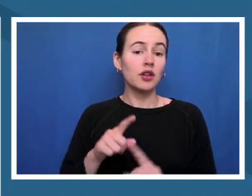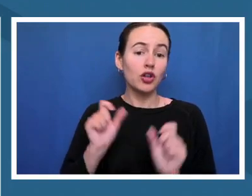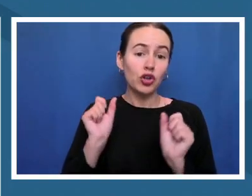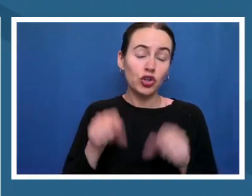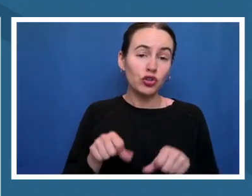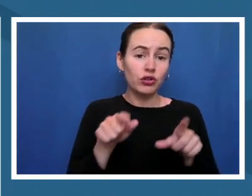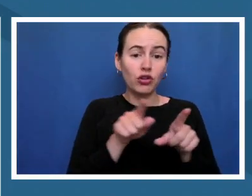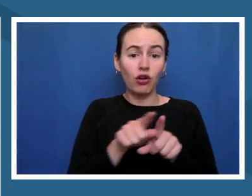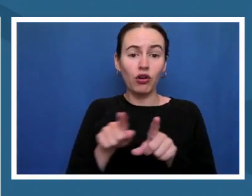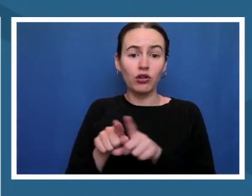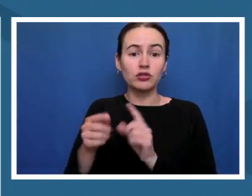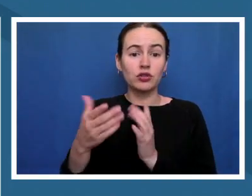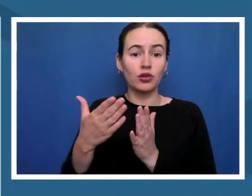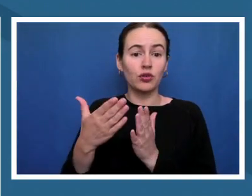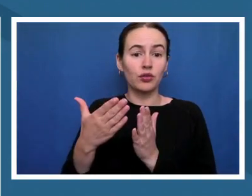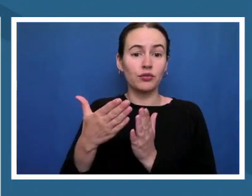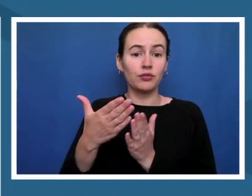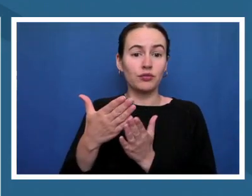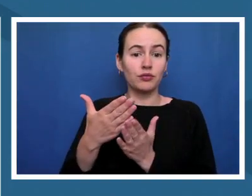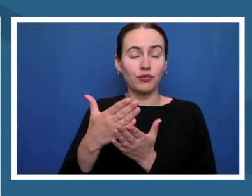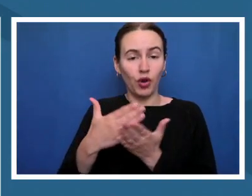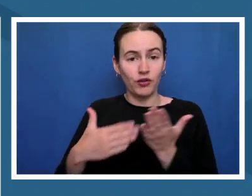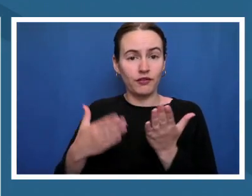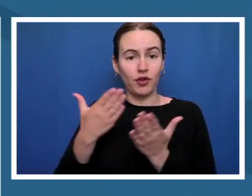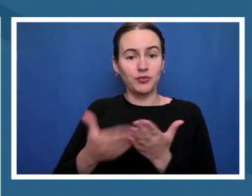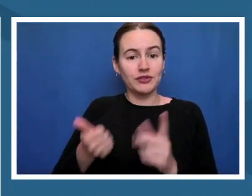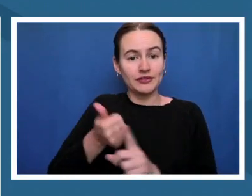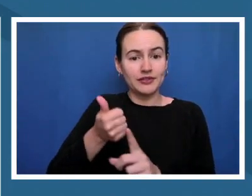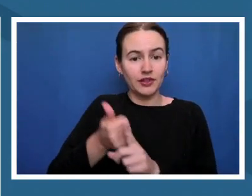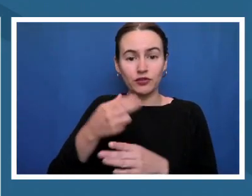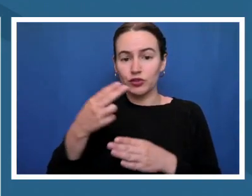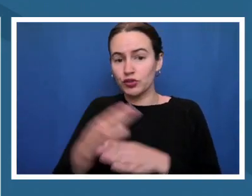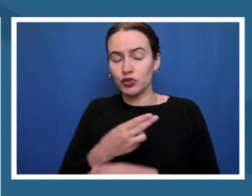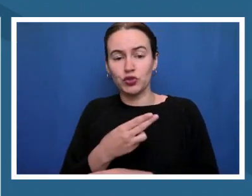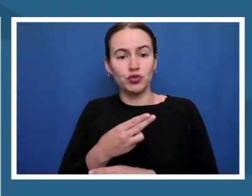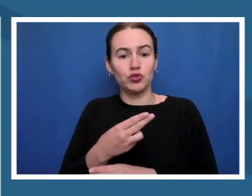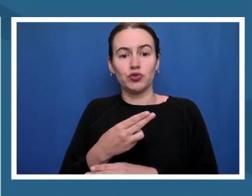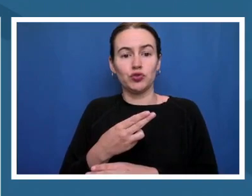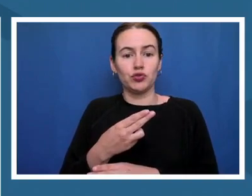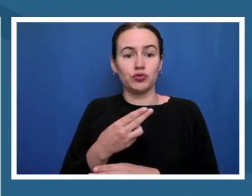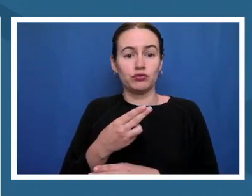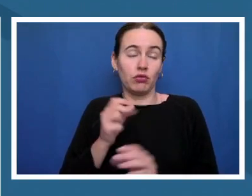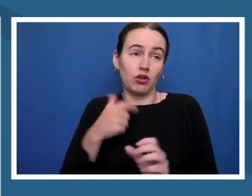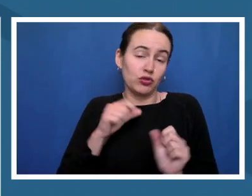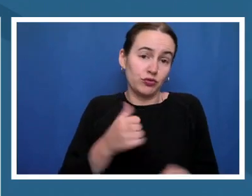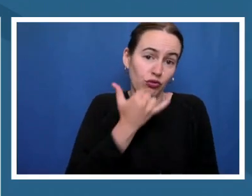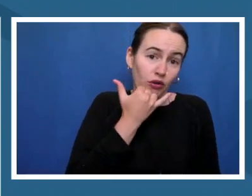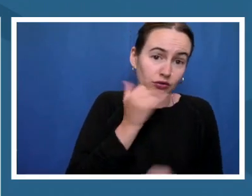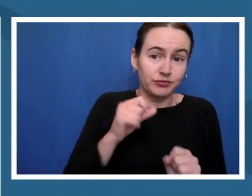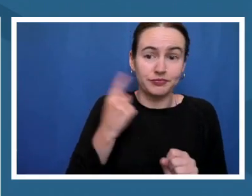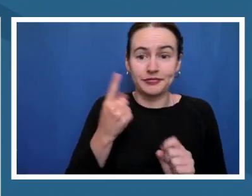the object maybe you could use that to do something i could be wrong and it could not be the object